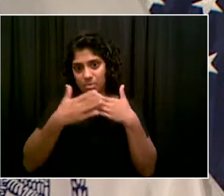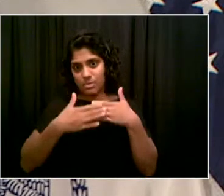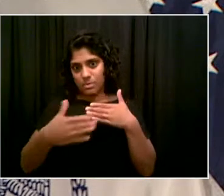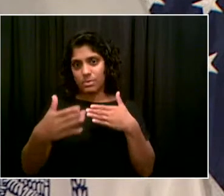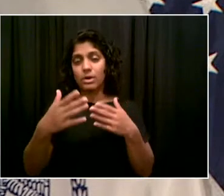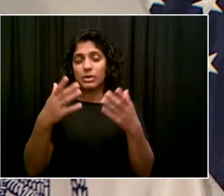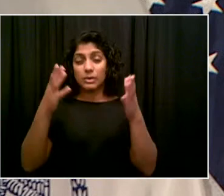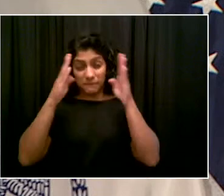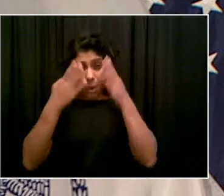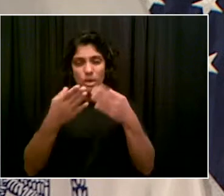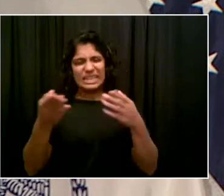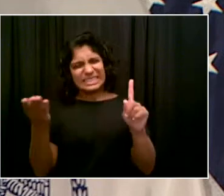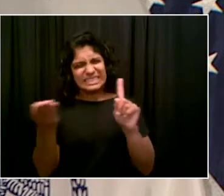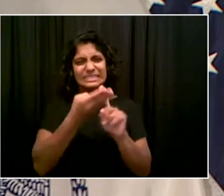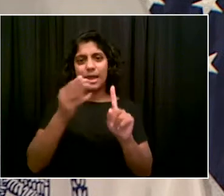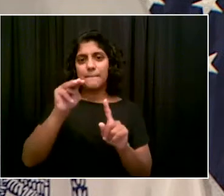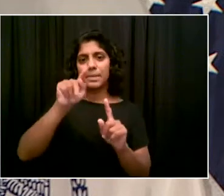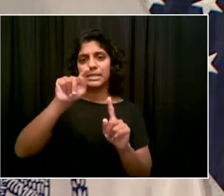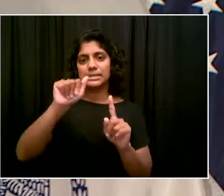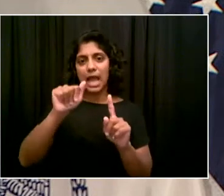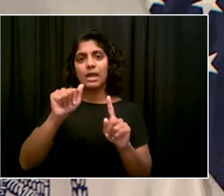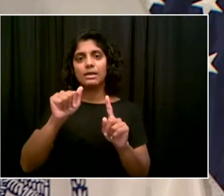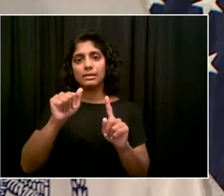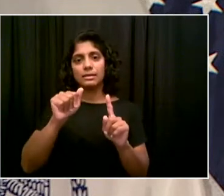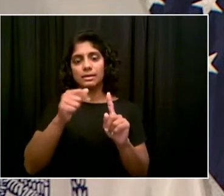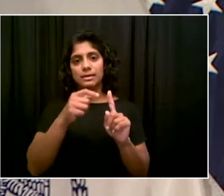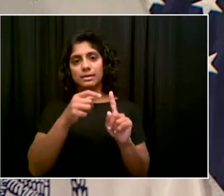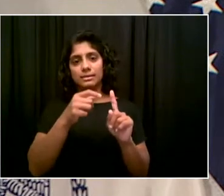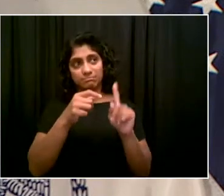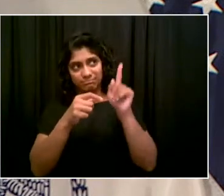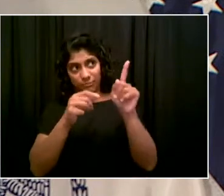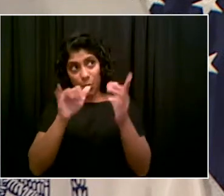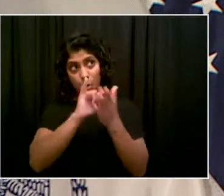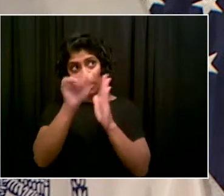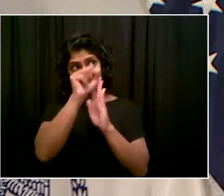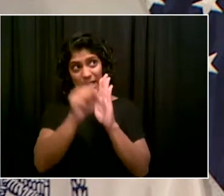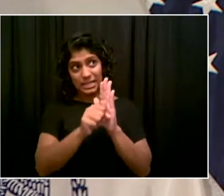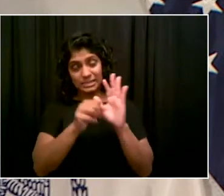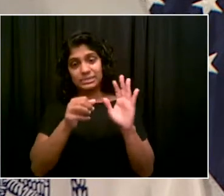THIS FORWARD AND WORK WITH YOU TO MAKE SURE WE GET THIS DONE AS